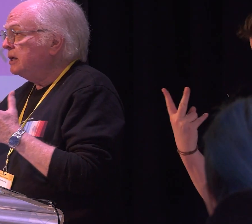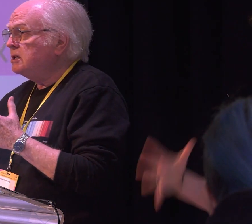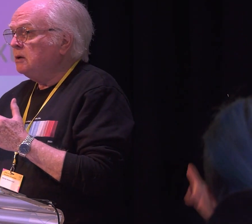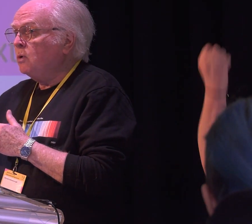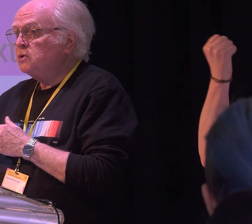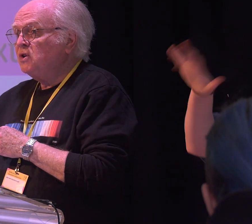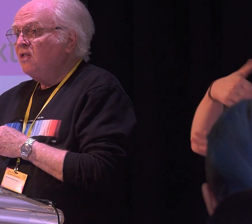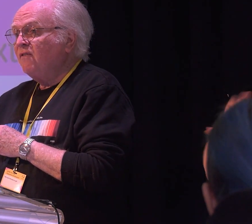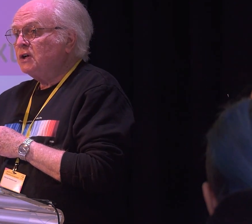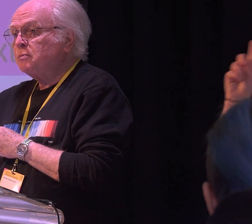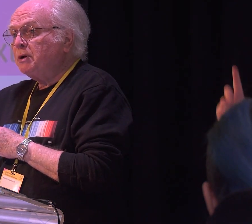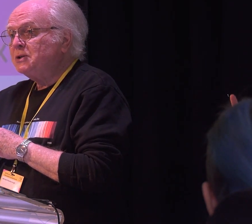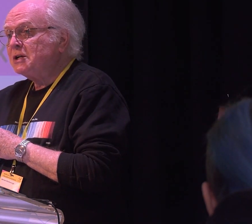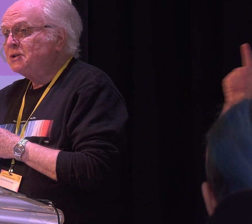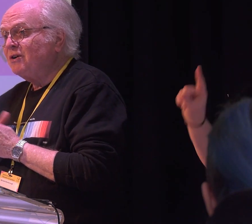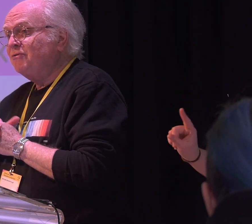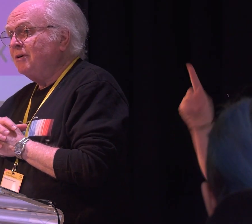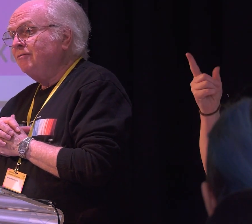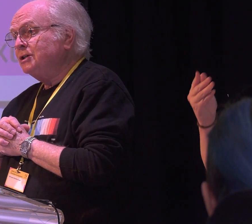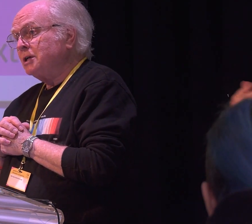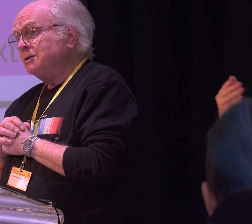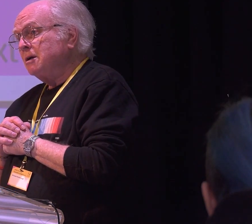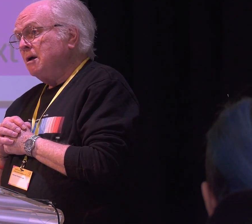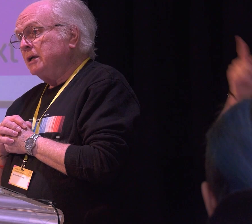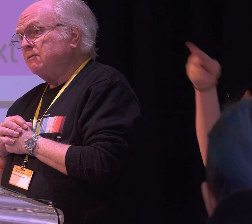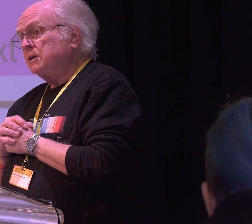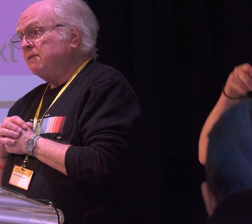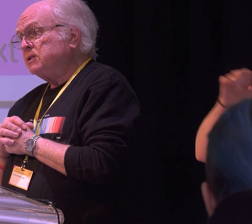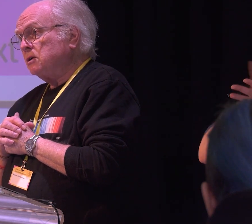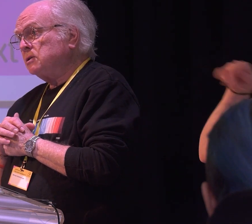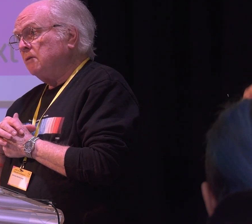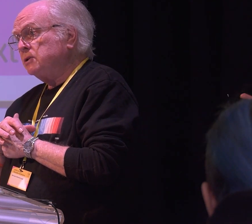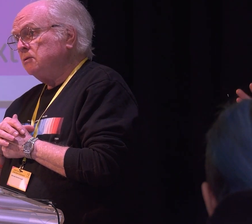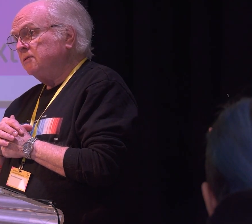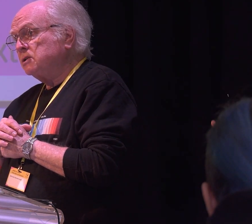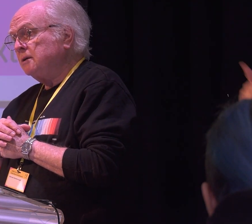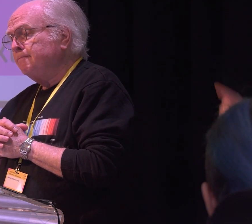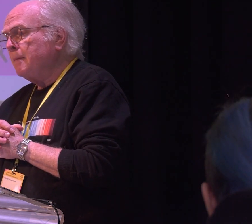and he was the first predecessor of Nishan, as the first vice chancellor of this university.